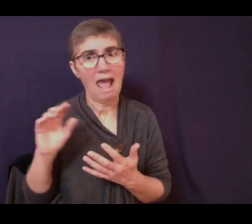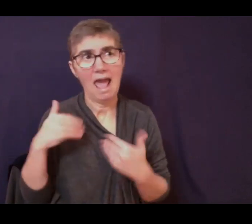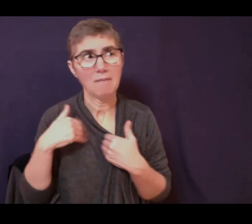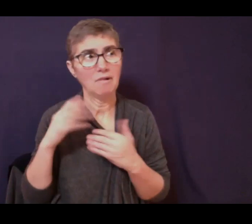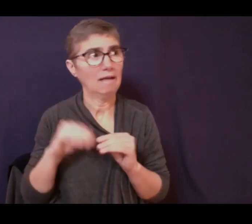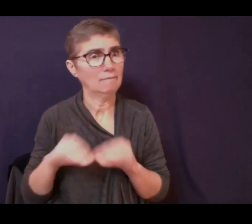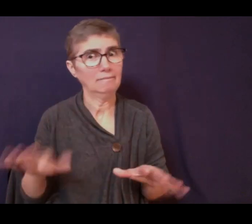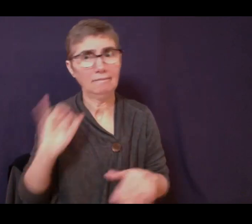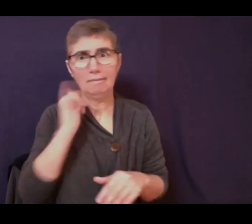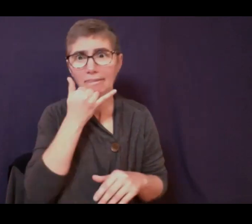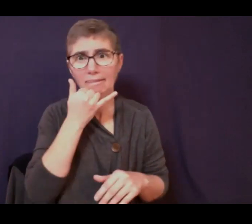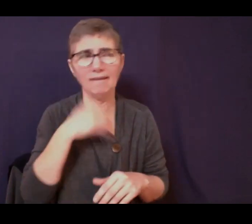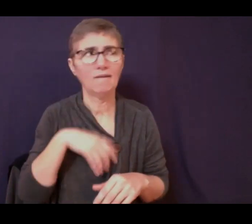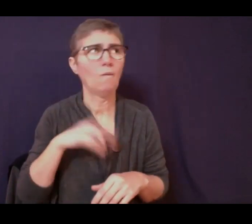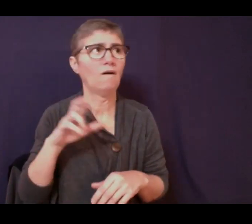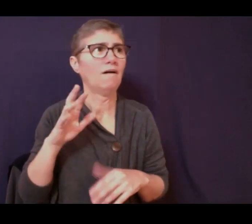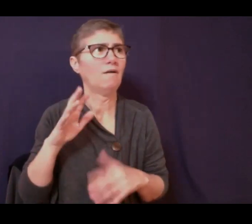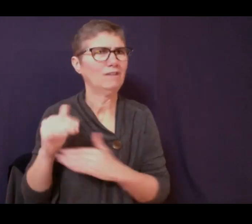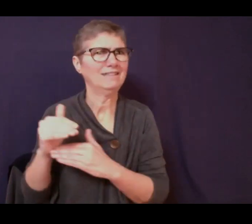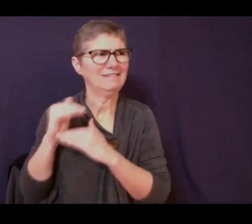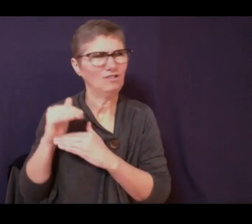the usefulness of the animal in the workplace